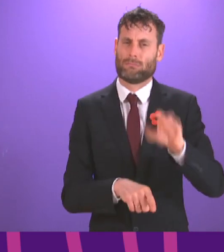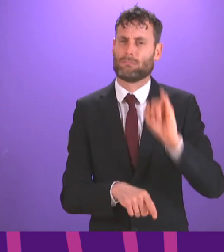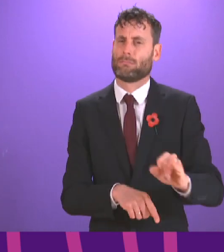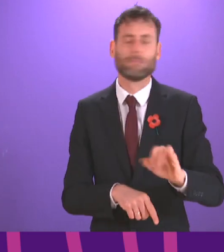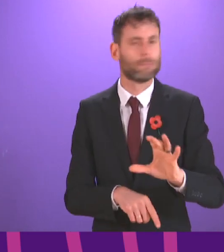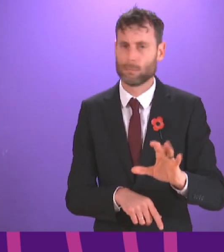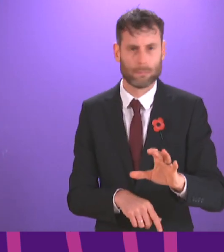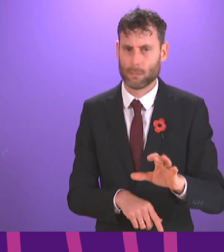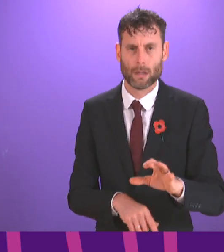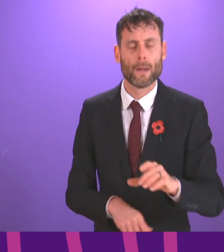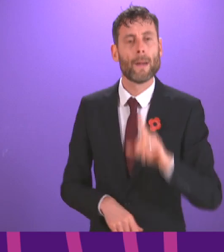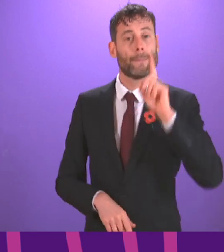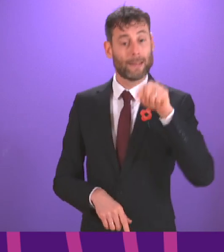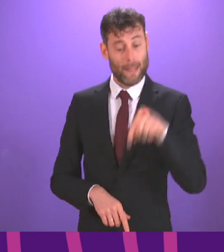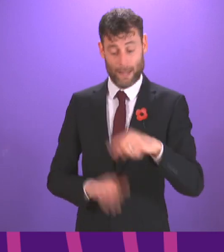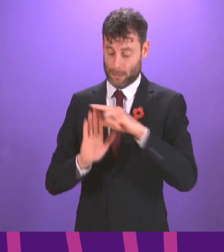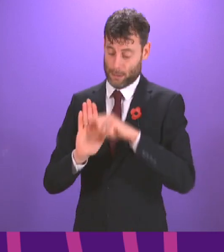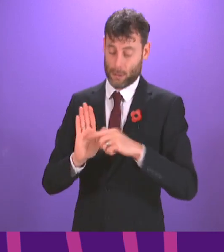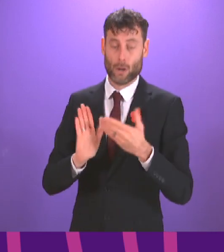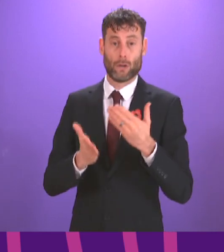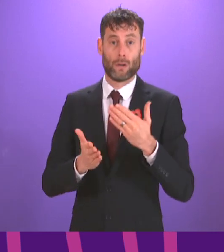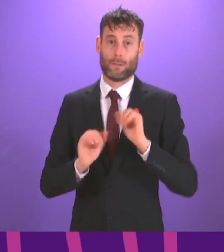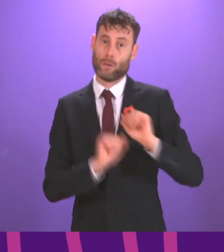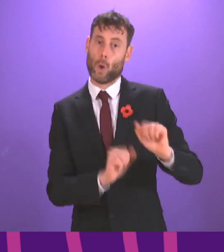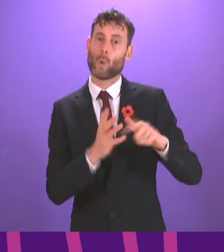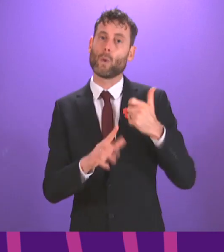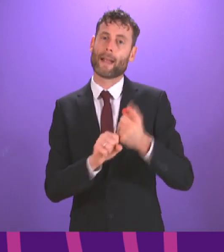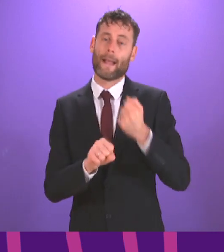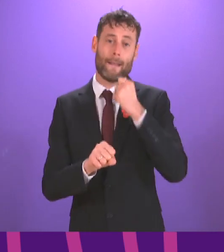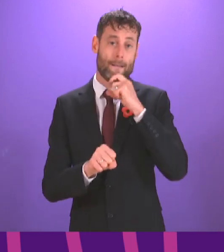This issue relates to matters that are reserved, but we continue to raise them with the United Kingdom Government as appropriate.